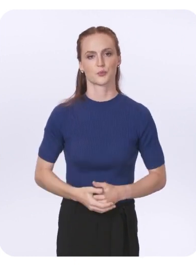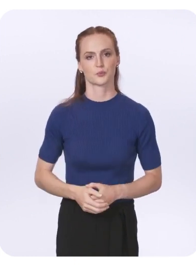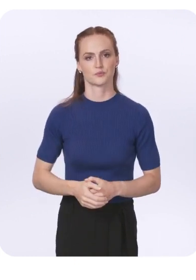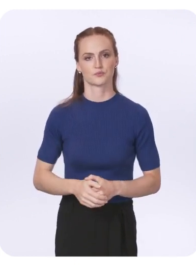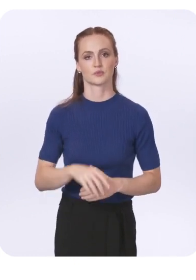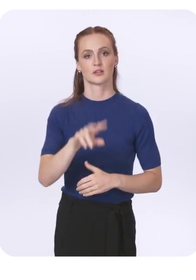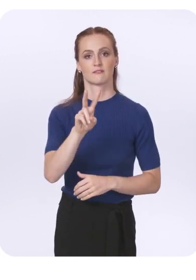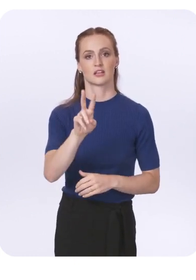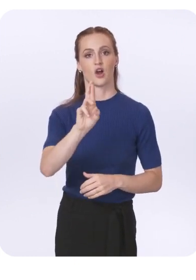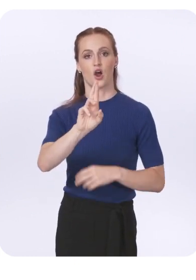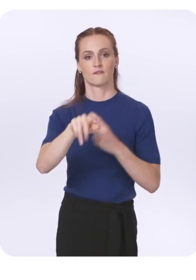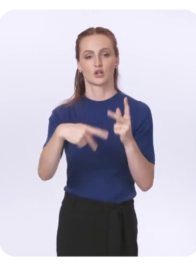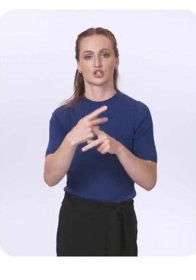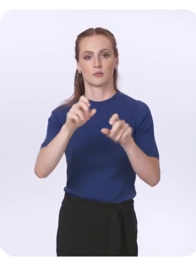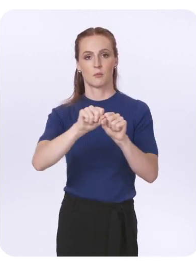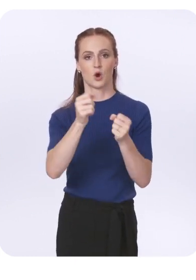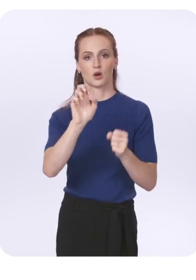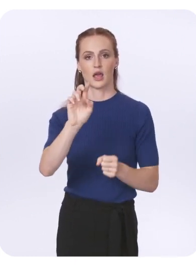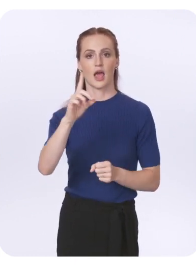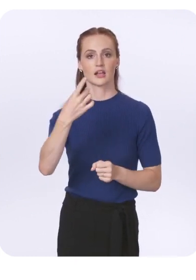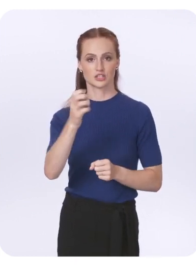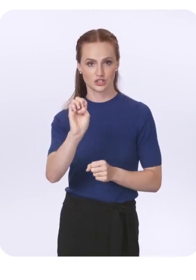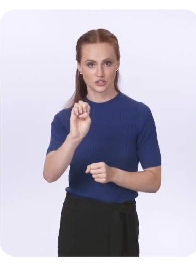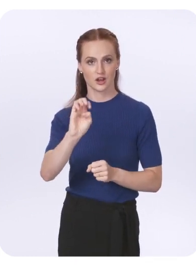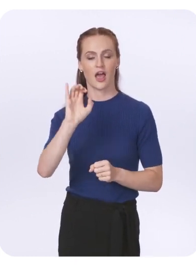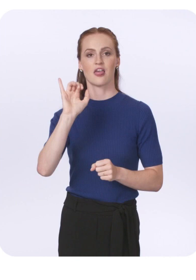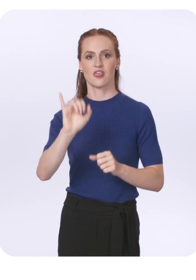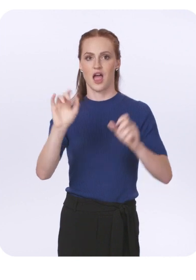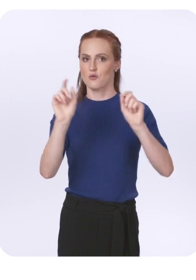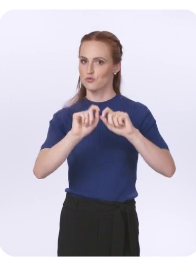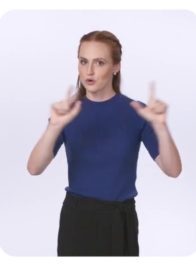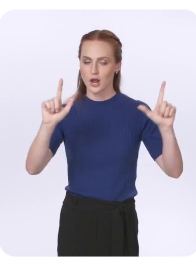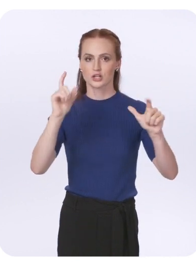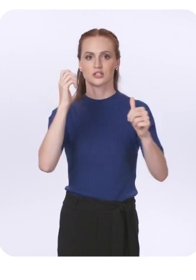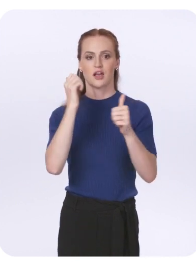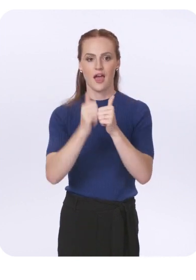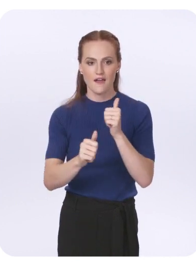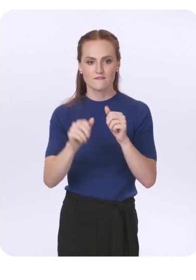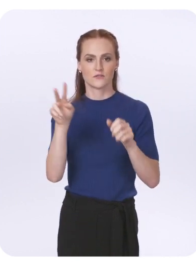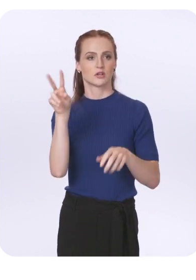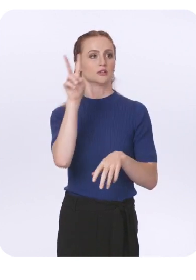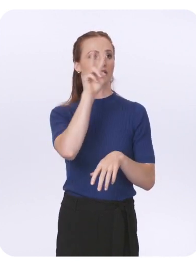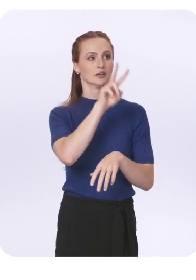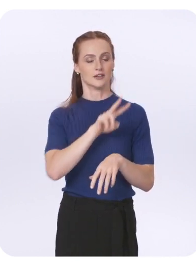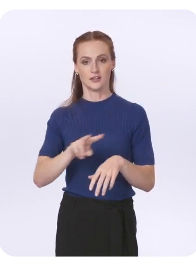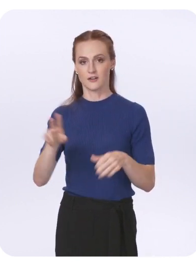The VR version of Broken Edge, on the other hand, it renders to every bit of the eye buffers here,